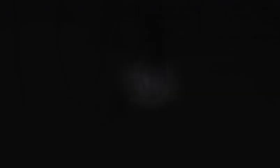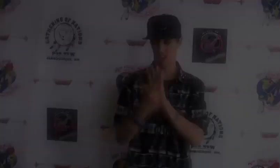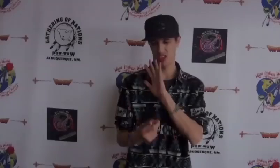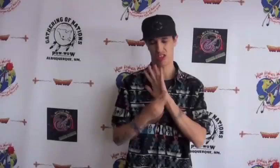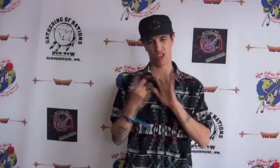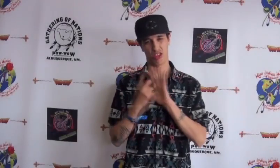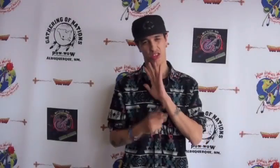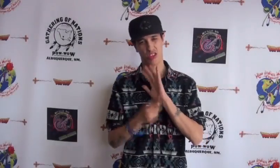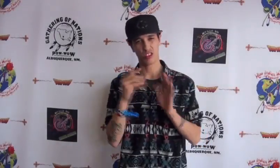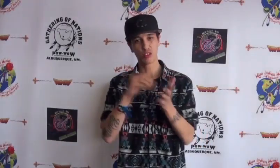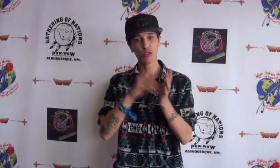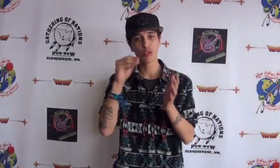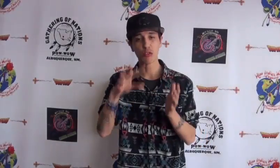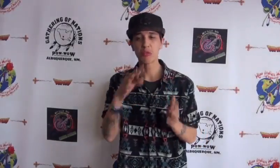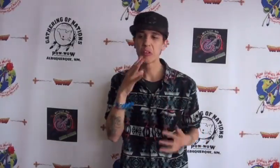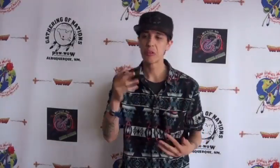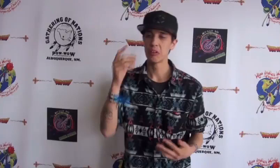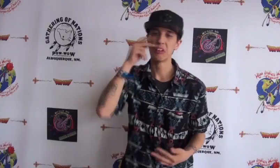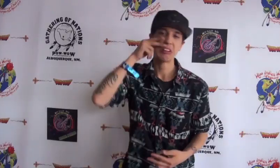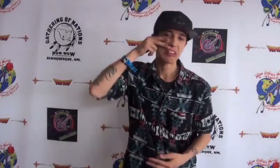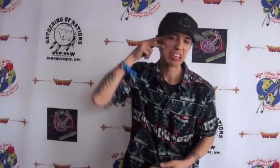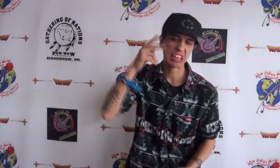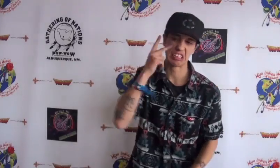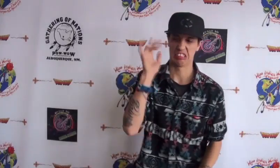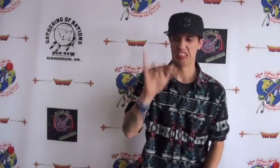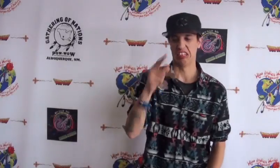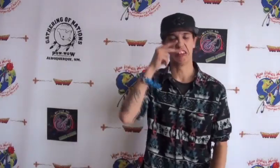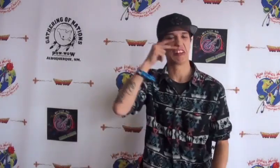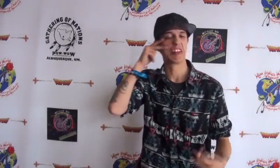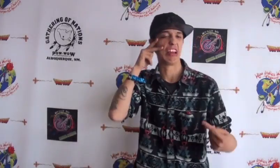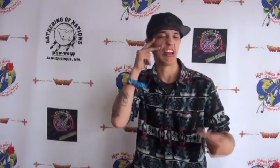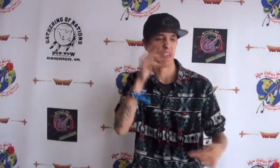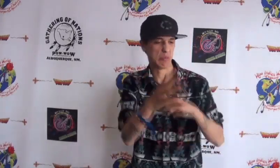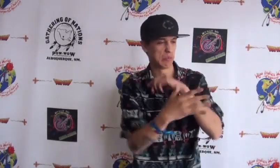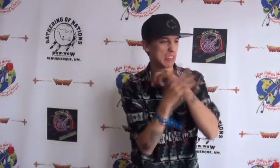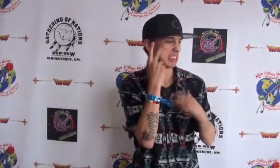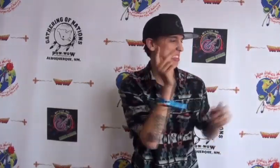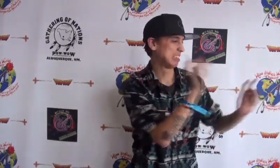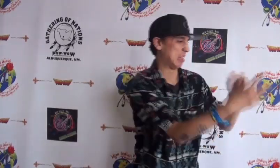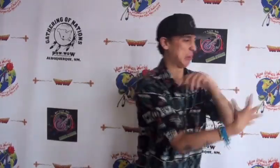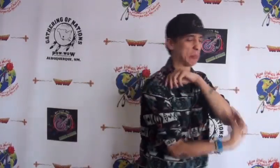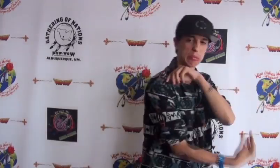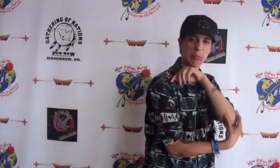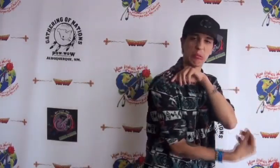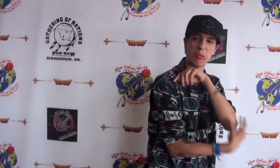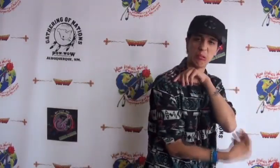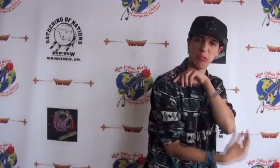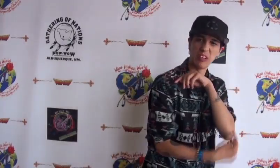Chad Wolfe: Other students often made insulting comments to me about Native people. They believed all the stereotypes and